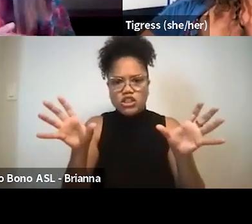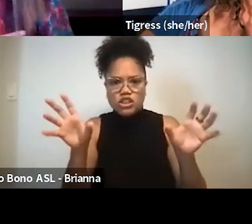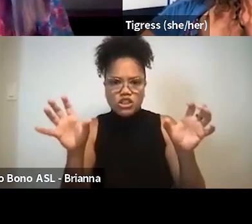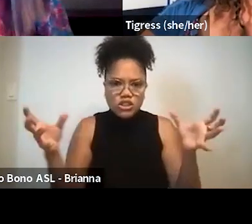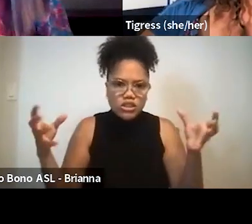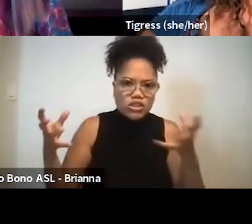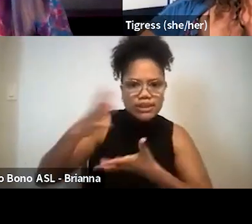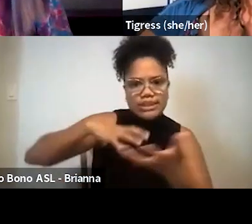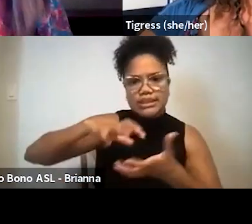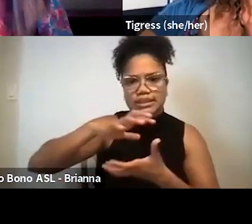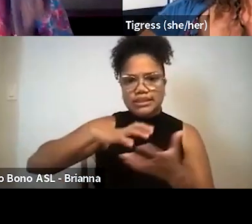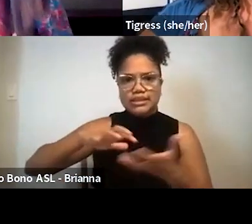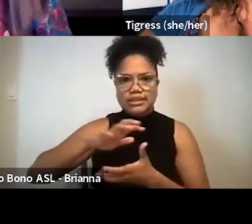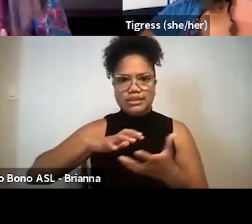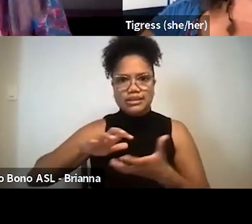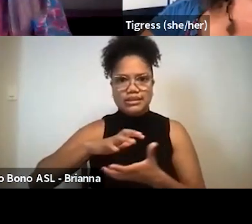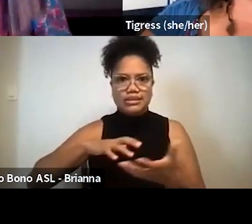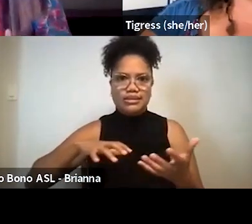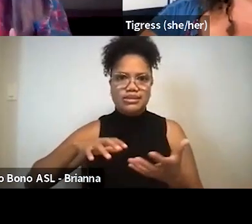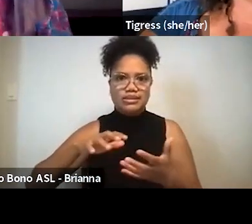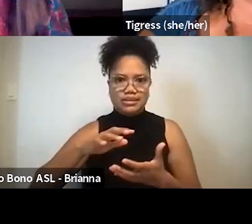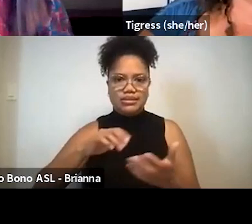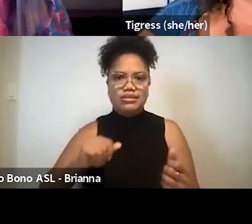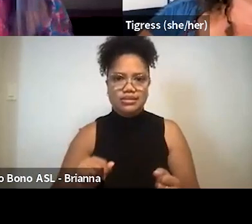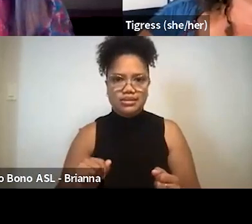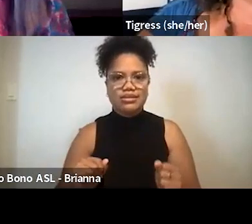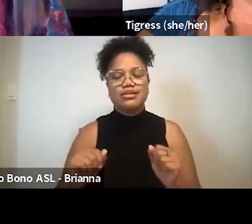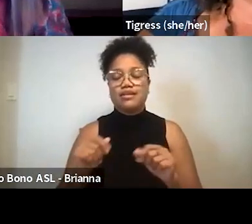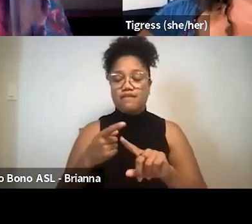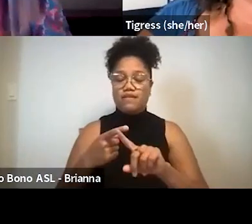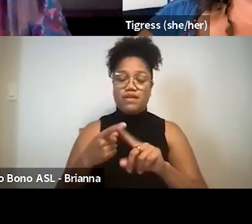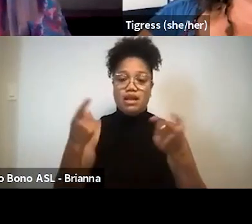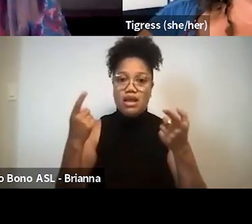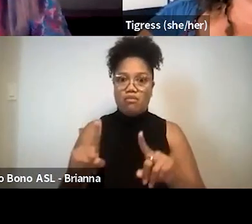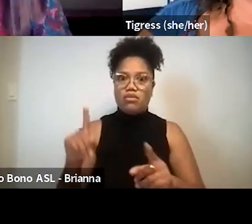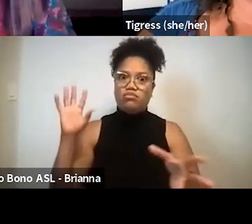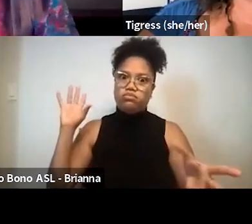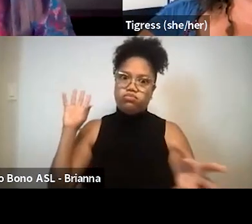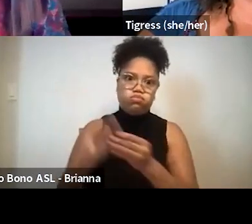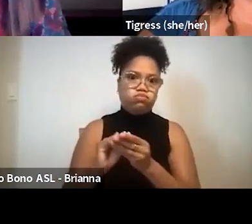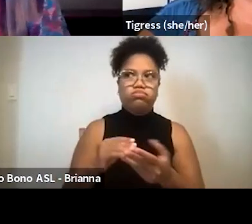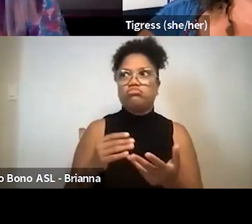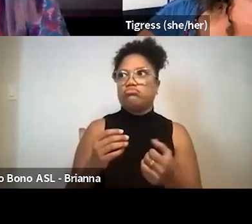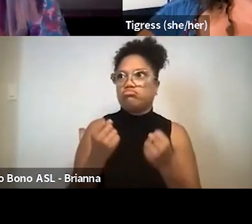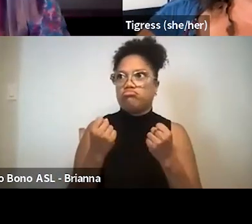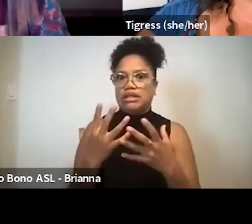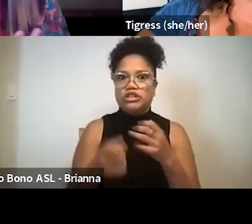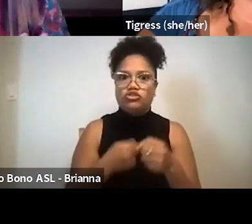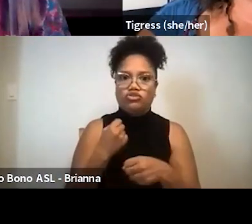that are that are probably the culmination of many decades. And many, many people's tireless fight in this space. But